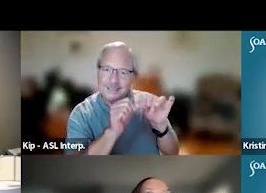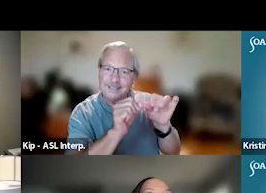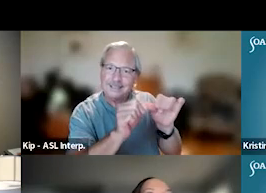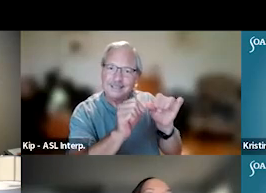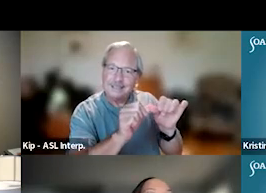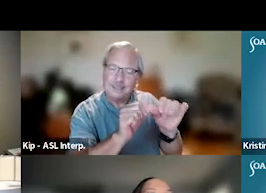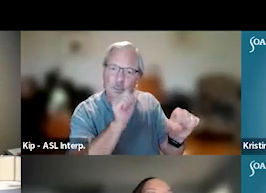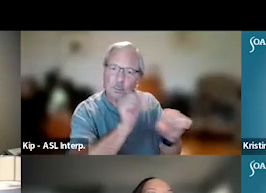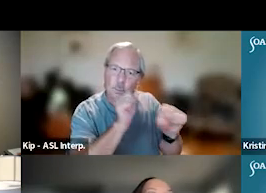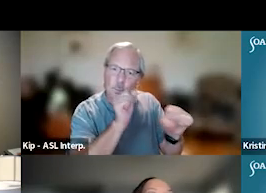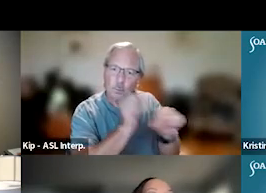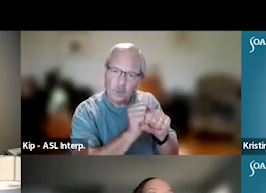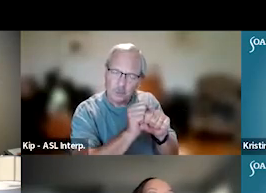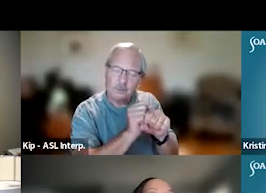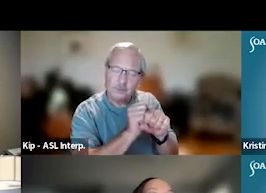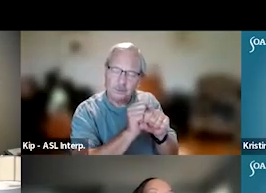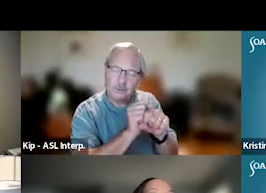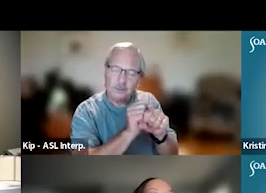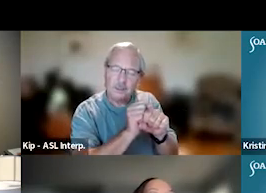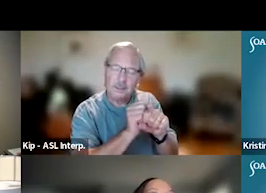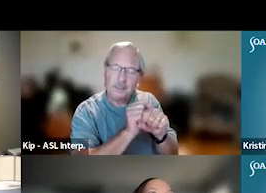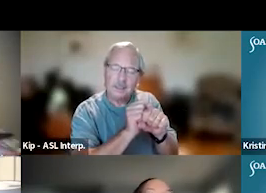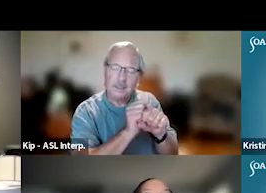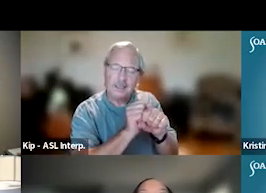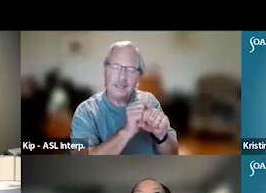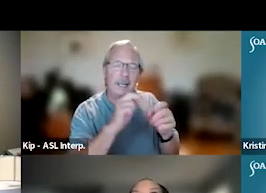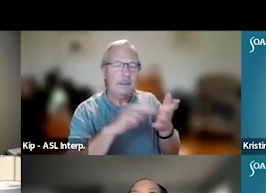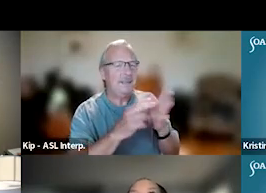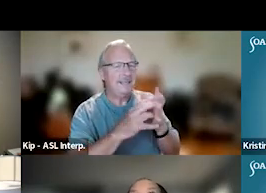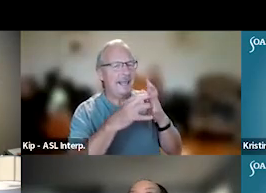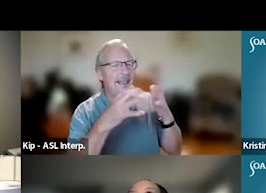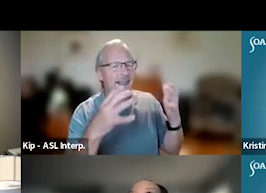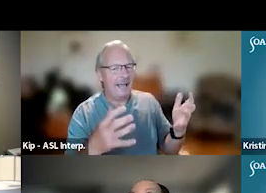It means so much to us to see this work live on.